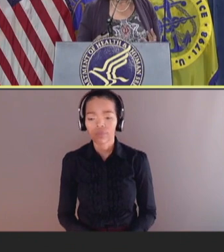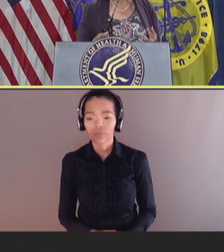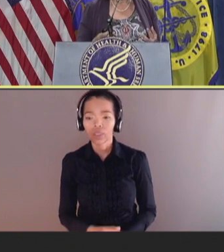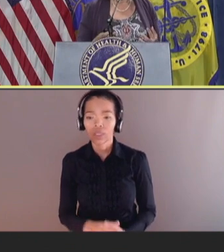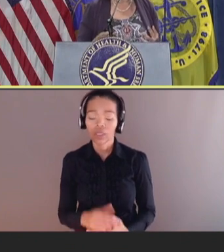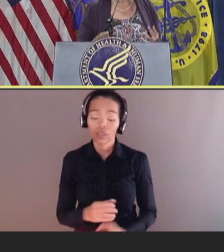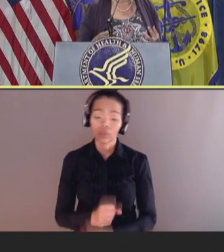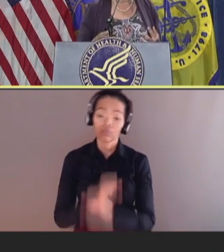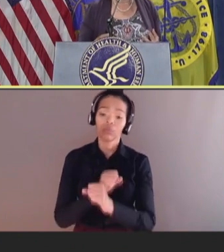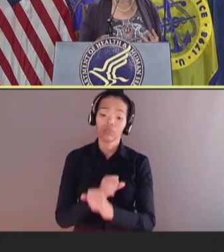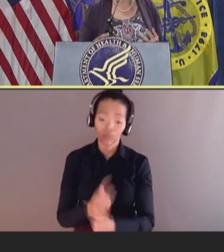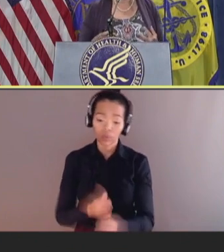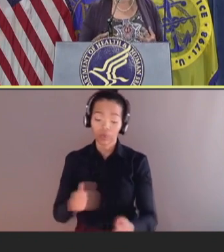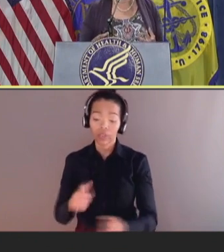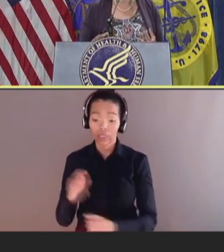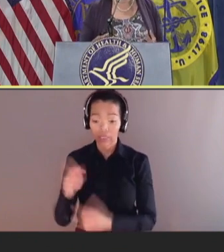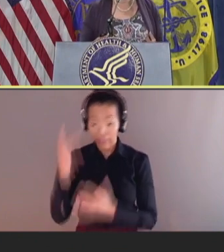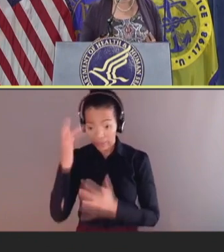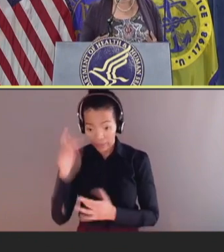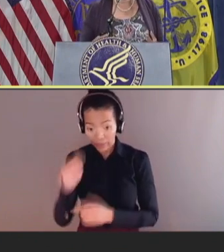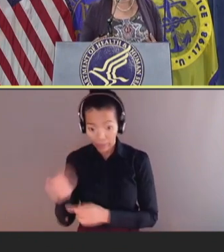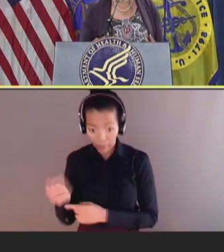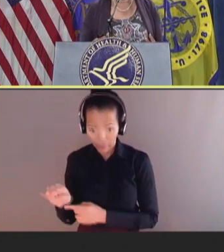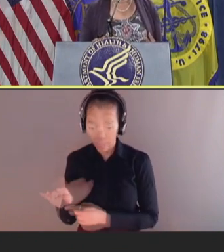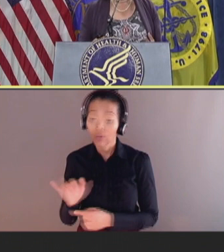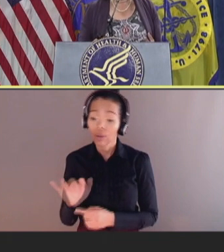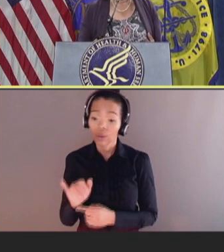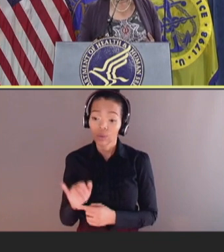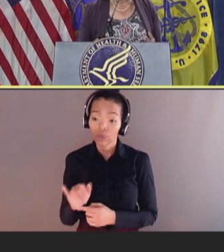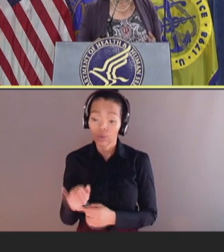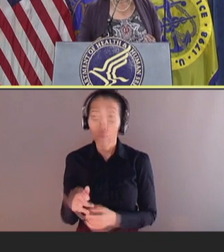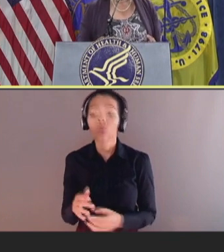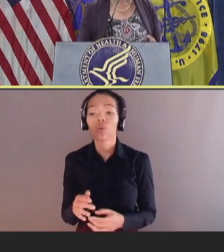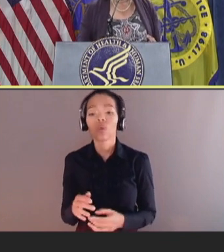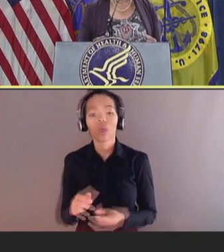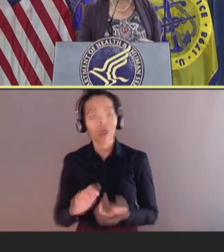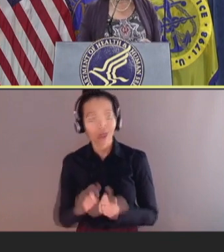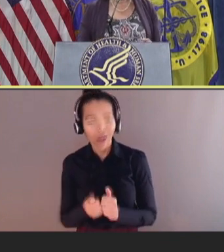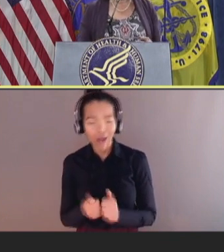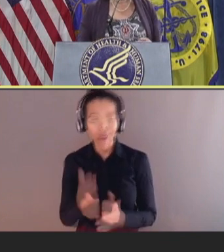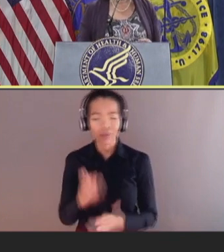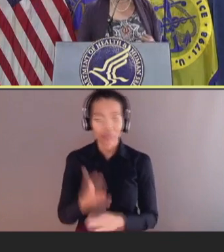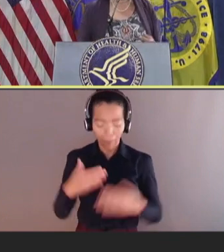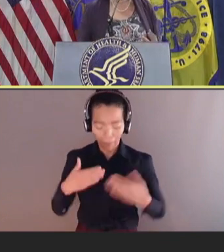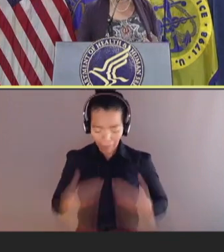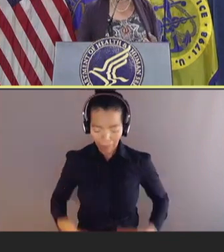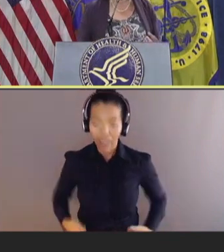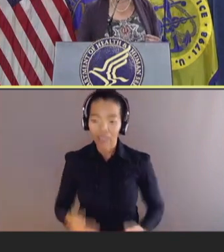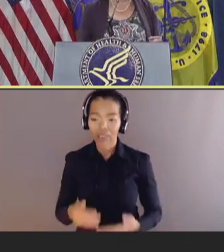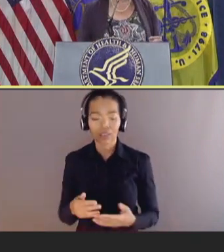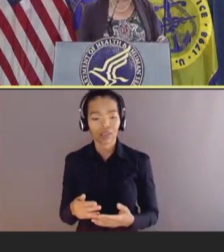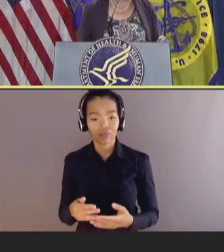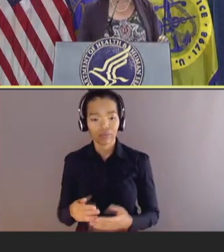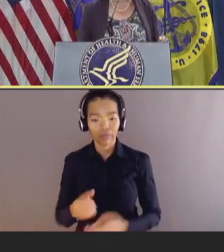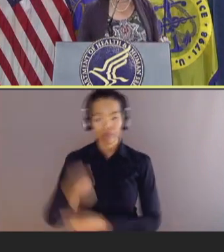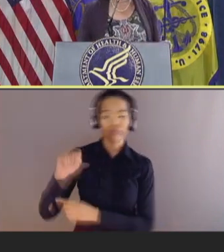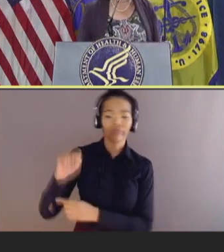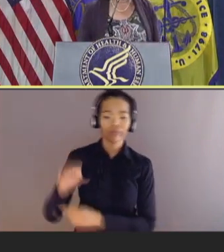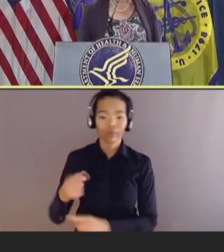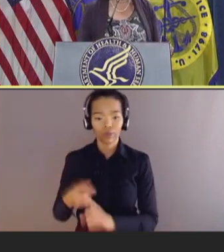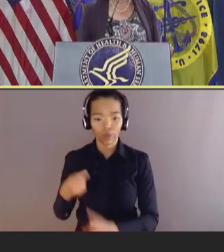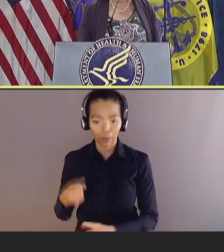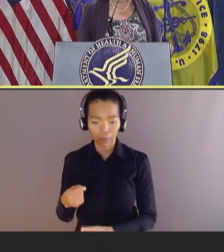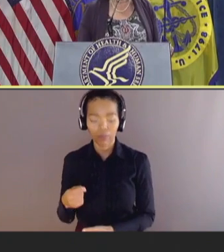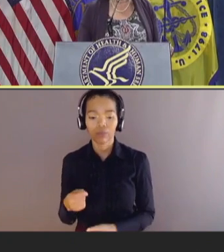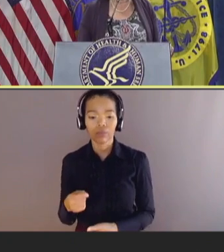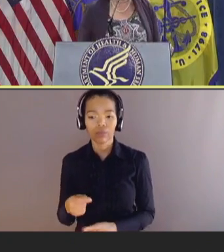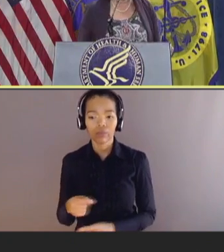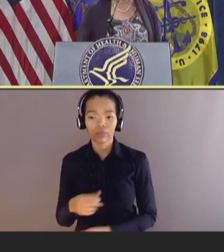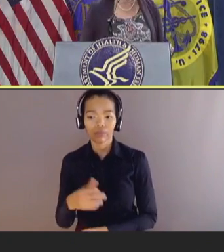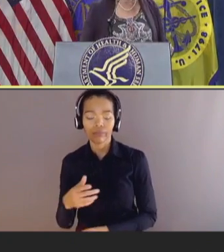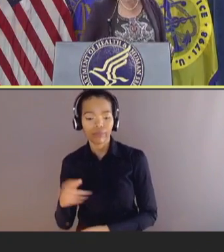but about preventing antimicrobial resistance. And drug-resistant TB is an enormous burden.